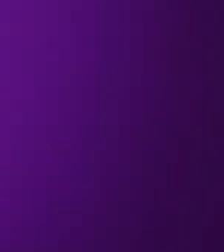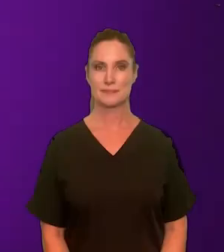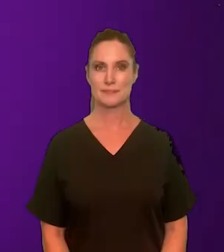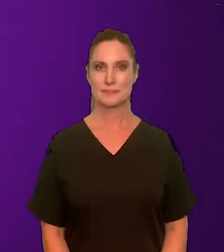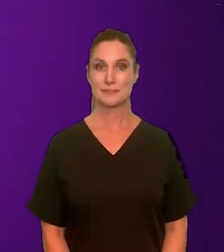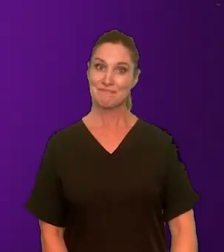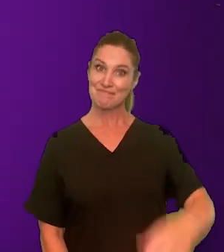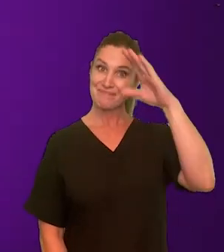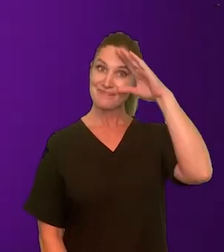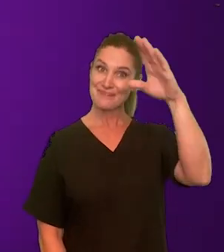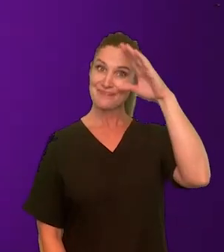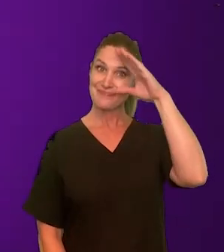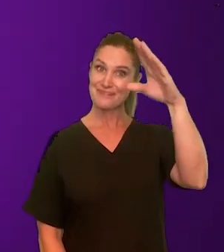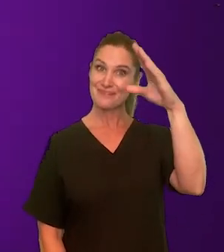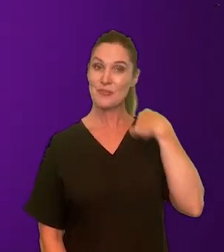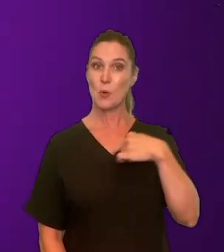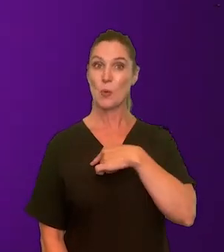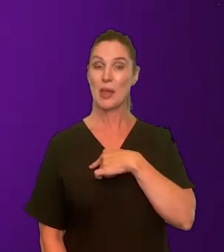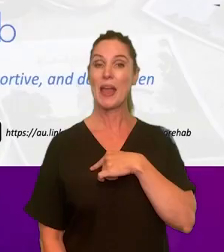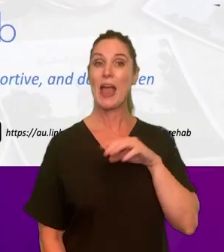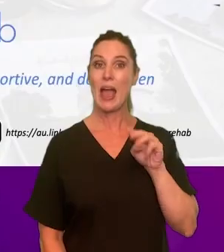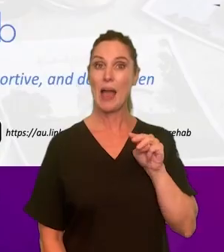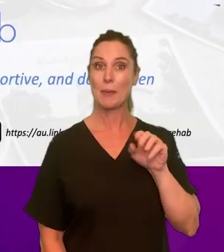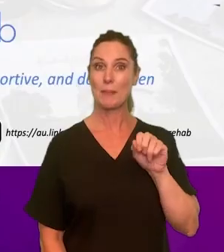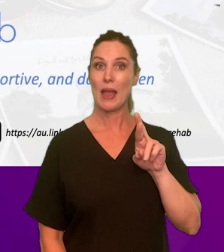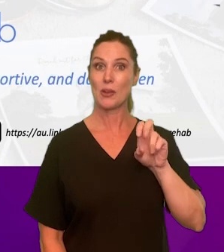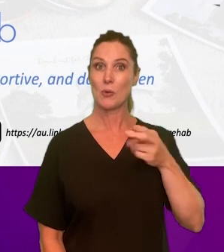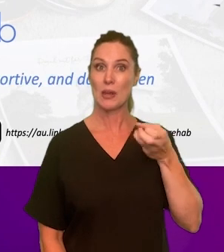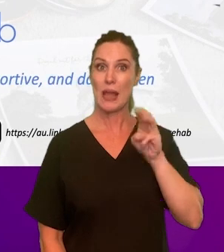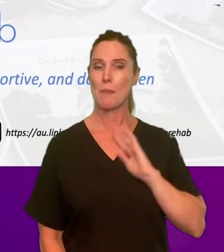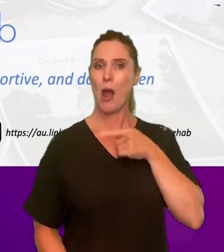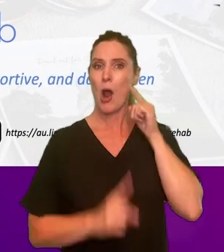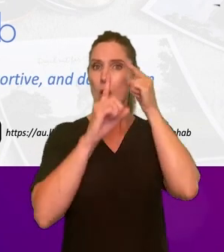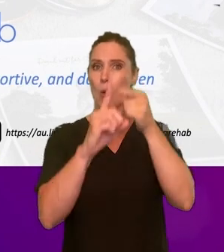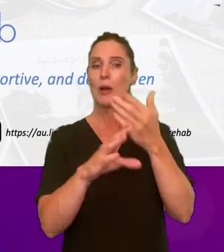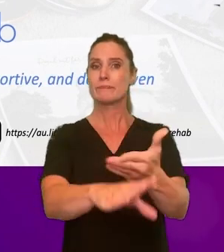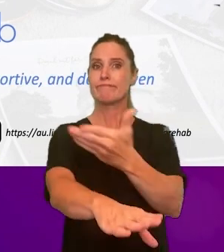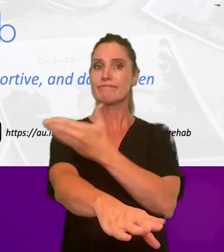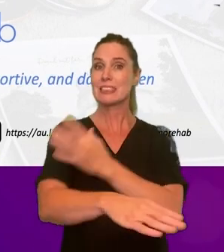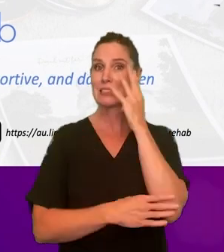Hi, everyone. We are MEMORehab and our mission is to enhance the experience of cognitive rehabilitation